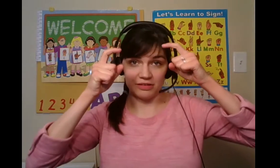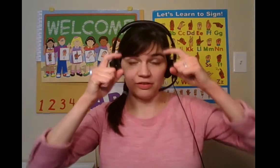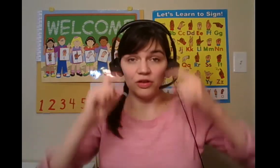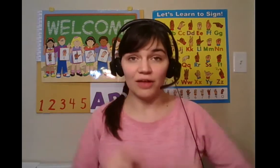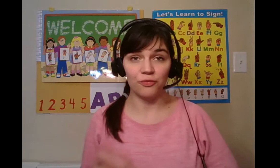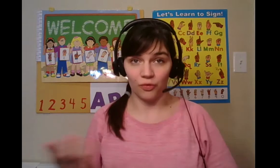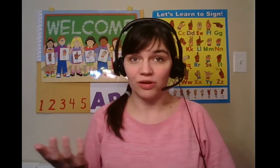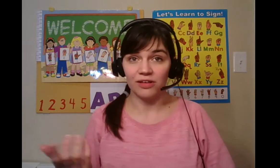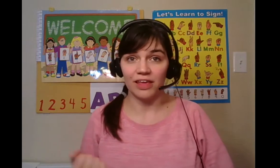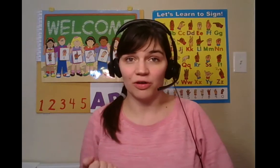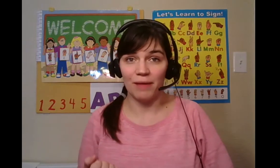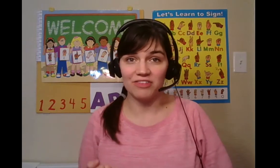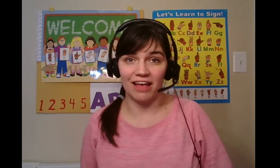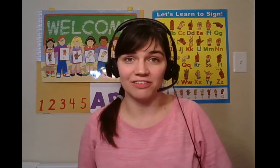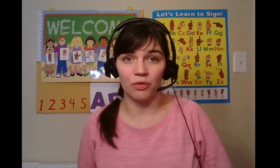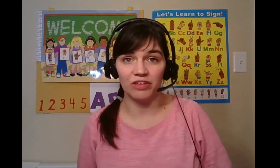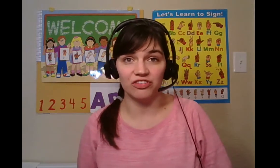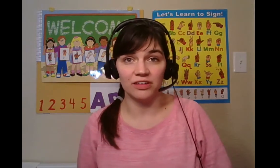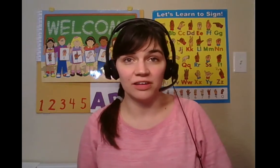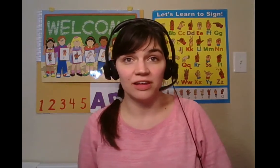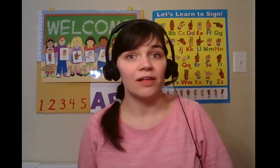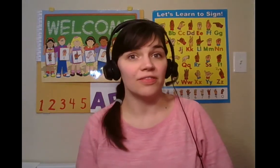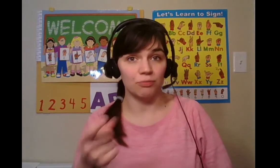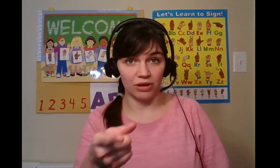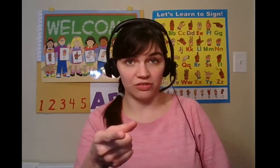and tilt your head forward like you're about to ask a question, then point to